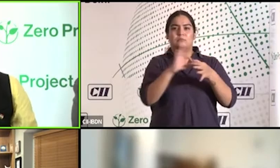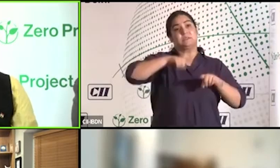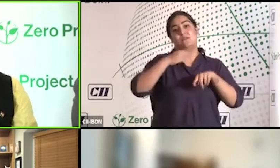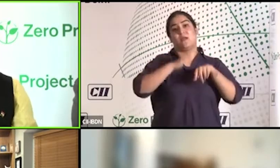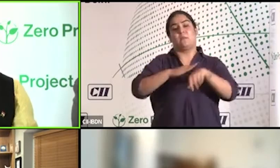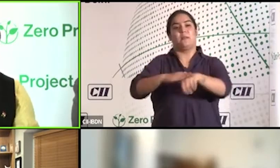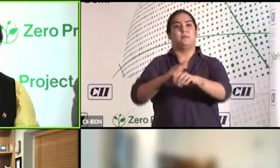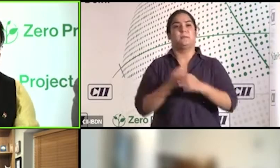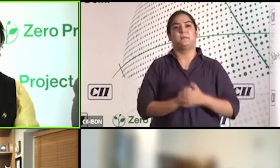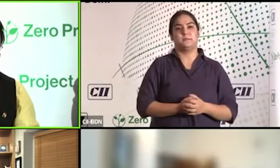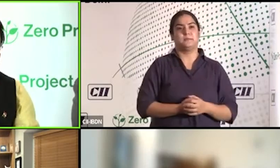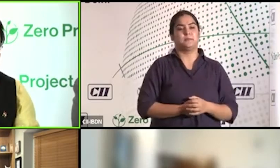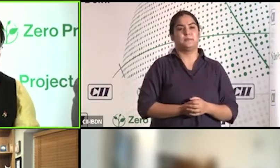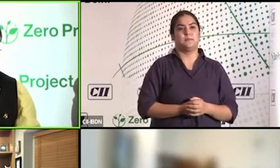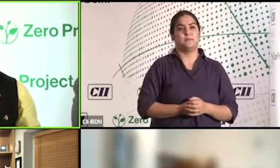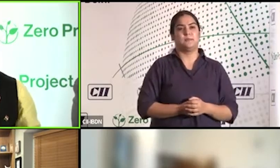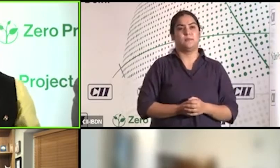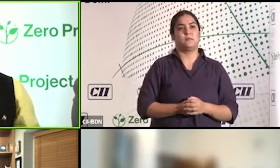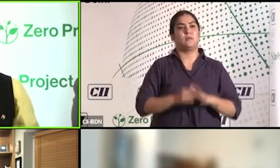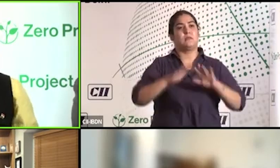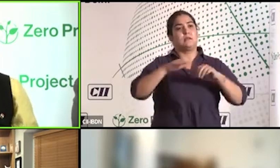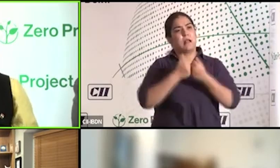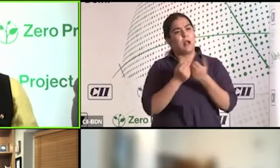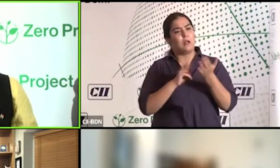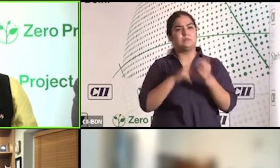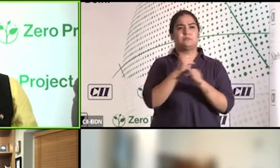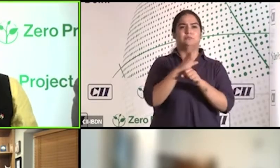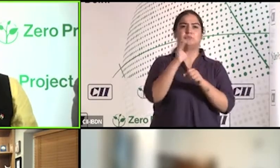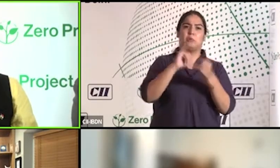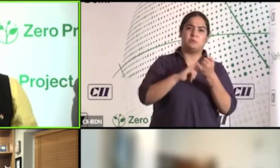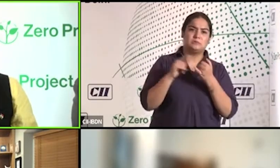So how the NGOs, the government,